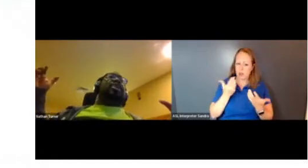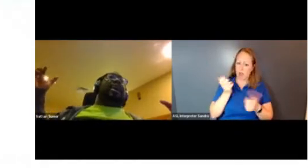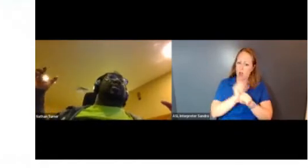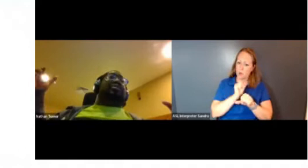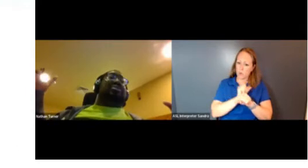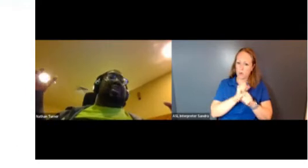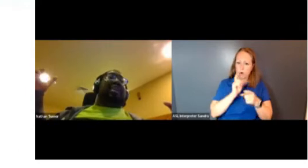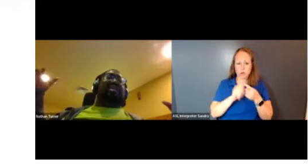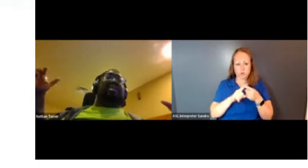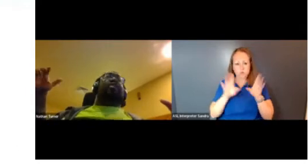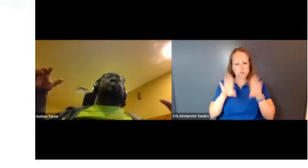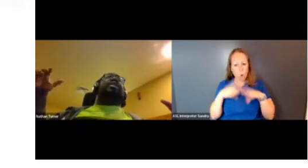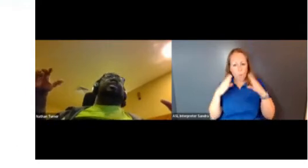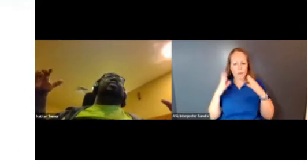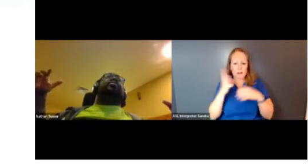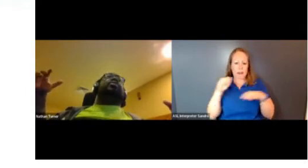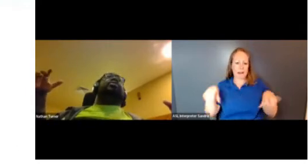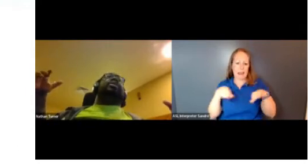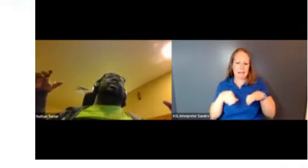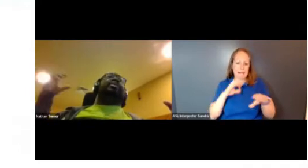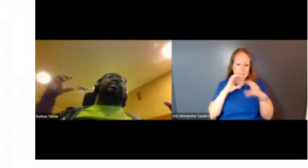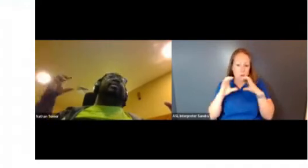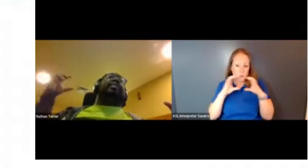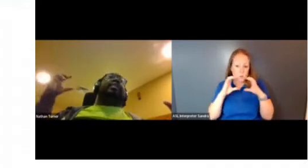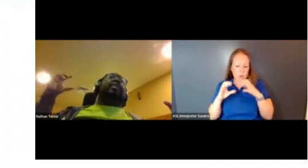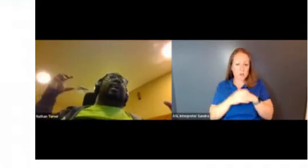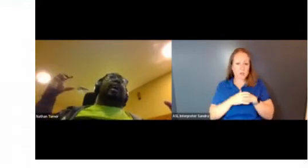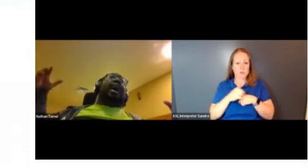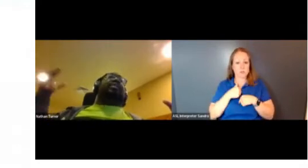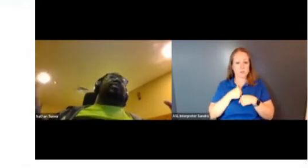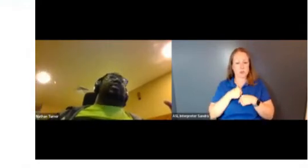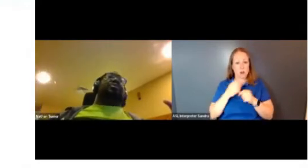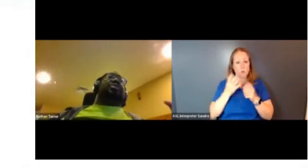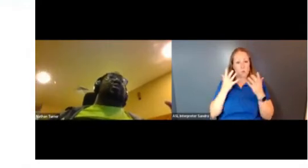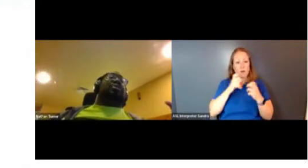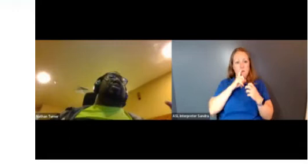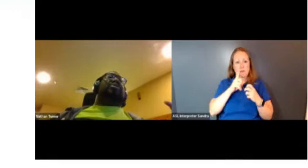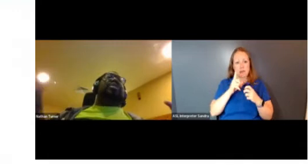active communication, making sure that we are actively communicate with her that she